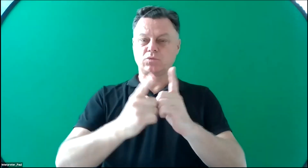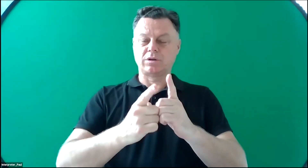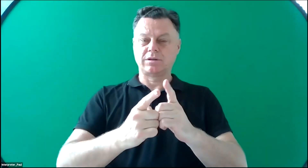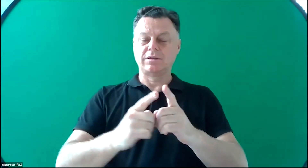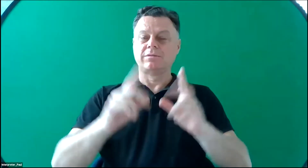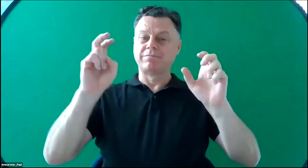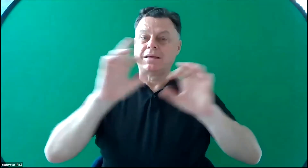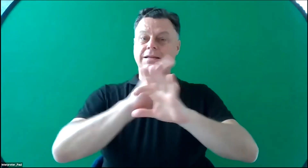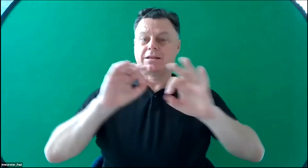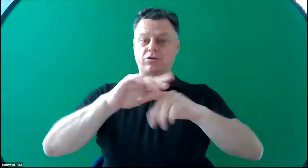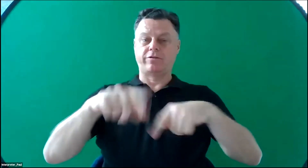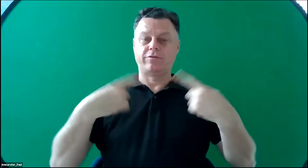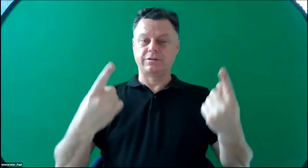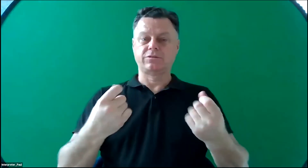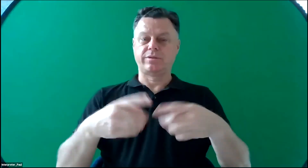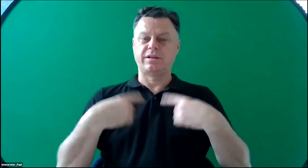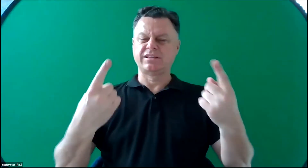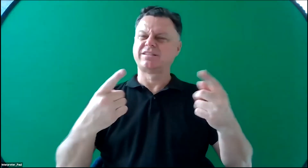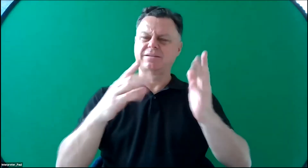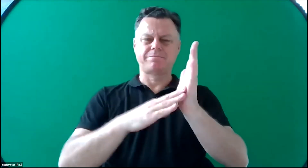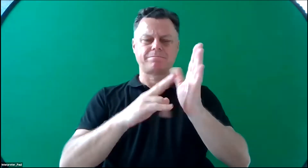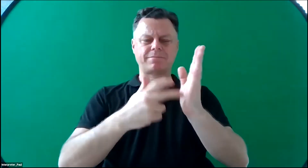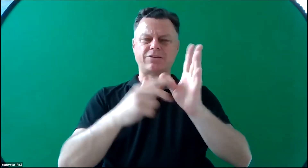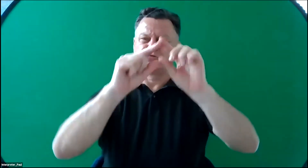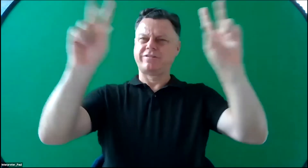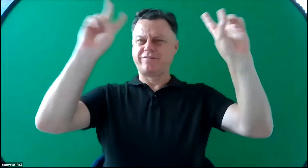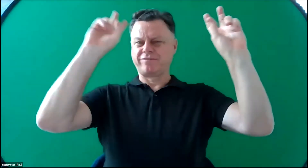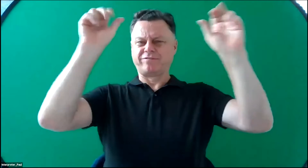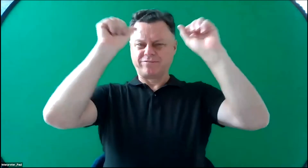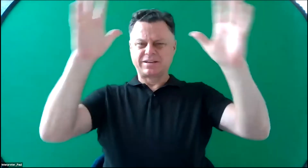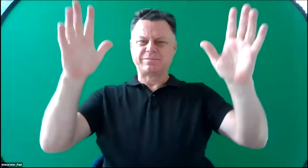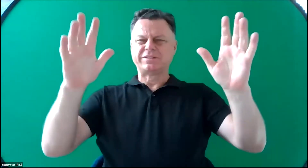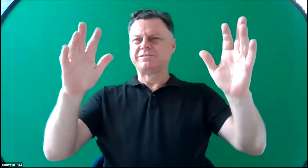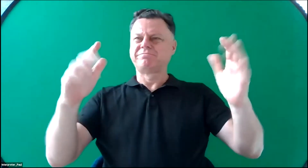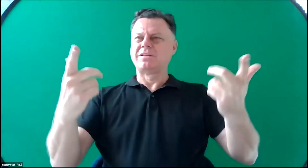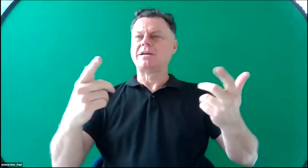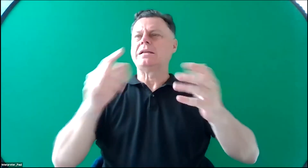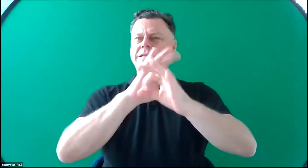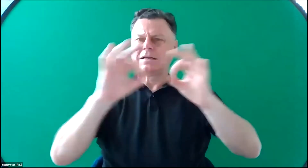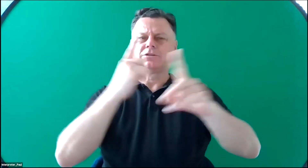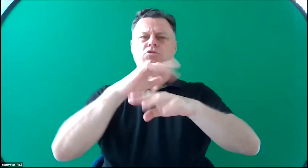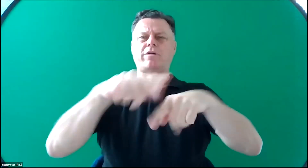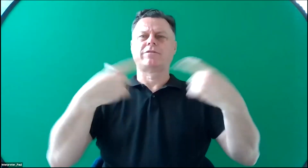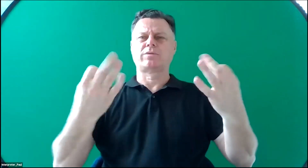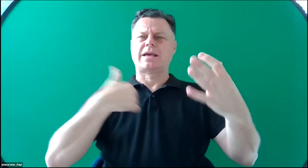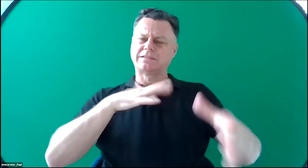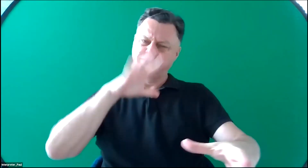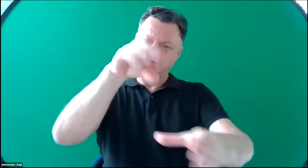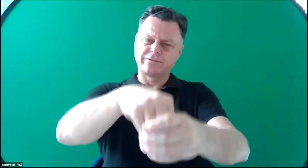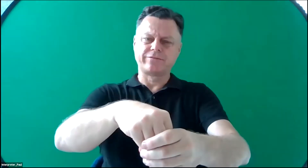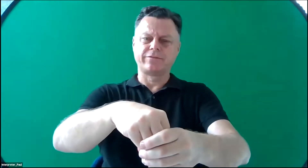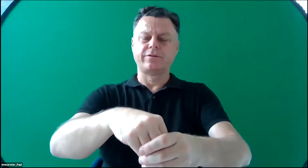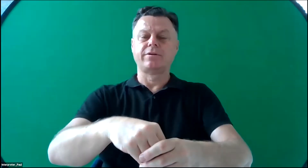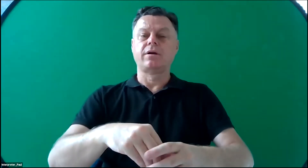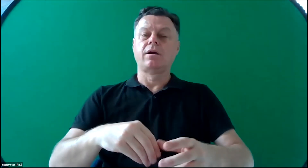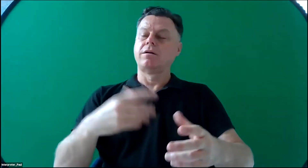without us, so that mantra, don't create something about us unless we're involved.